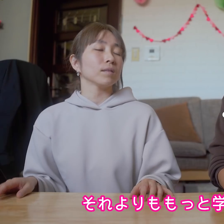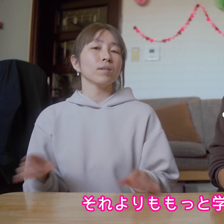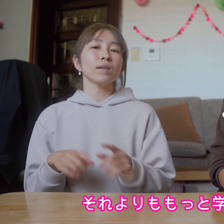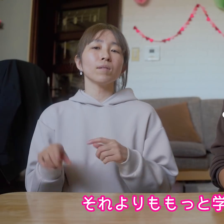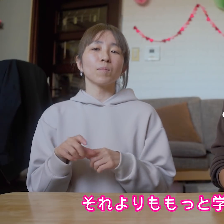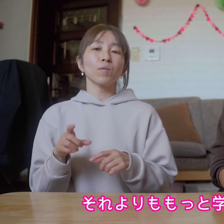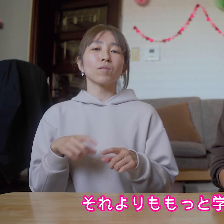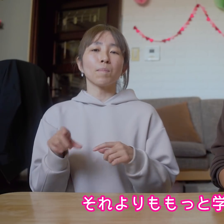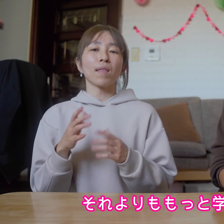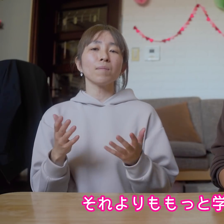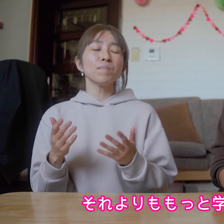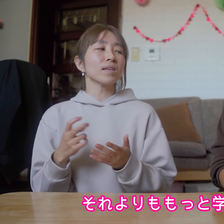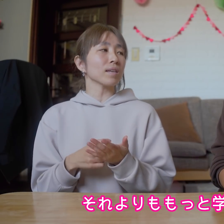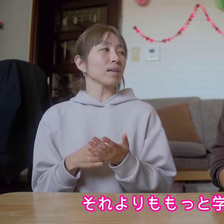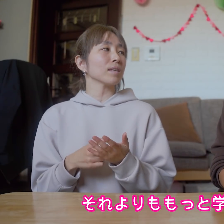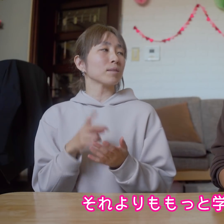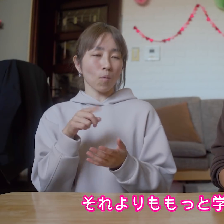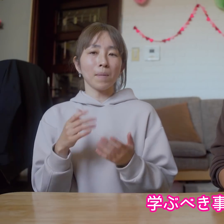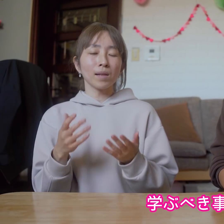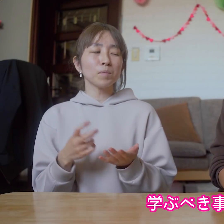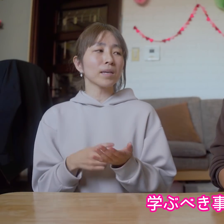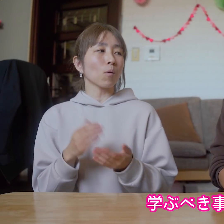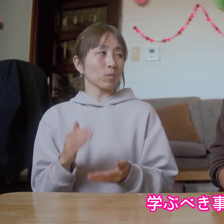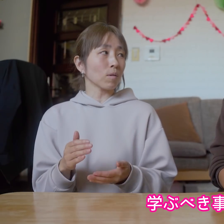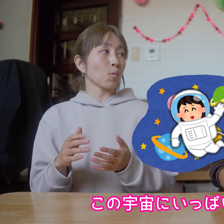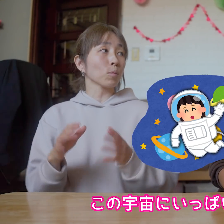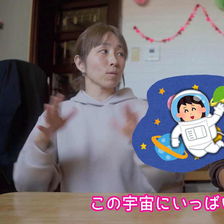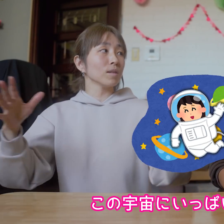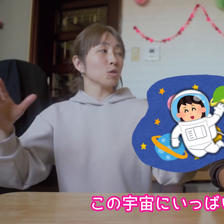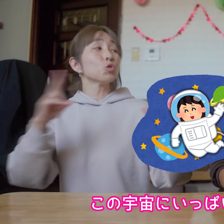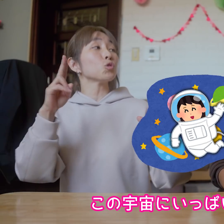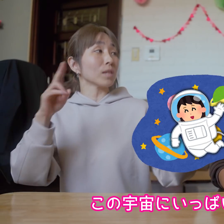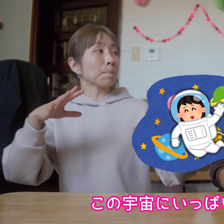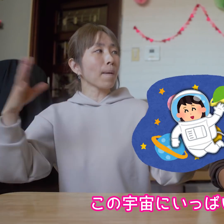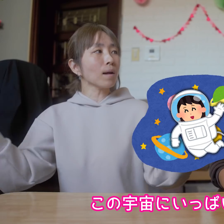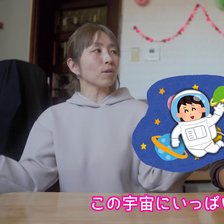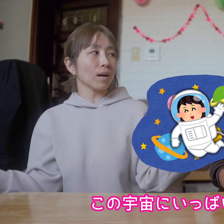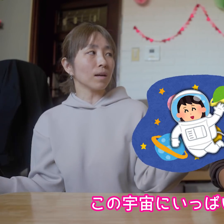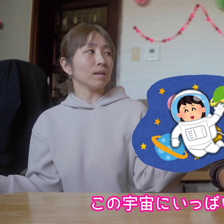There are more people to learn from and more things to learn from in this universe.